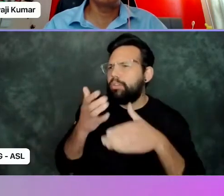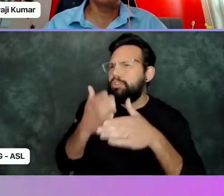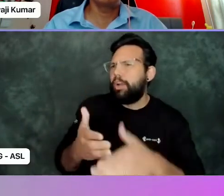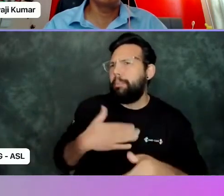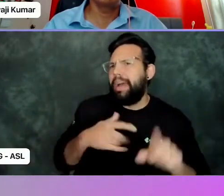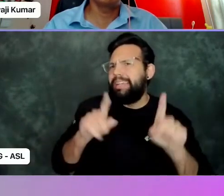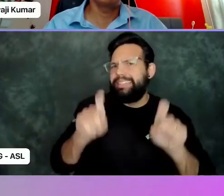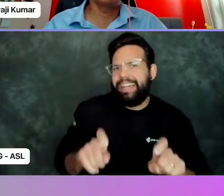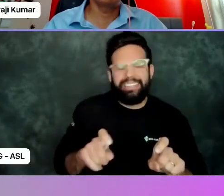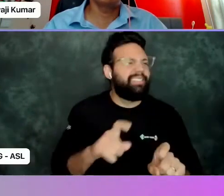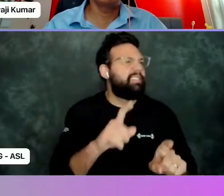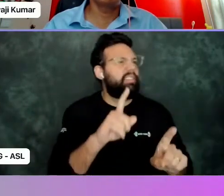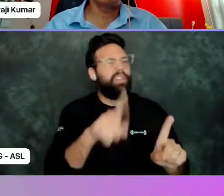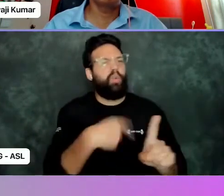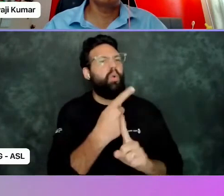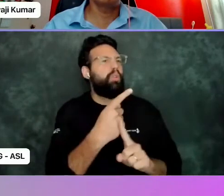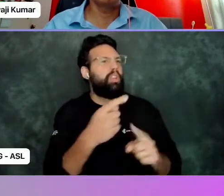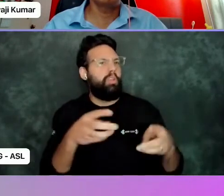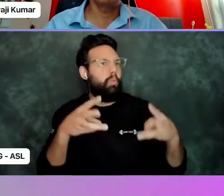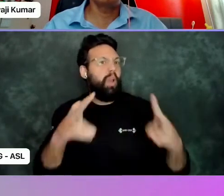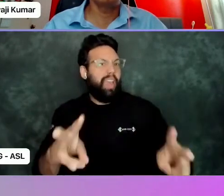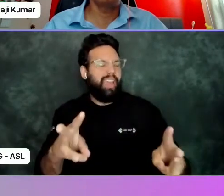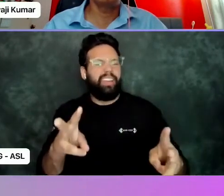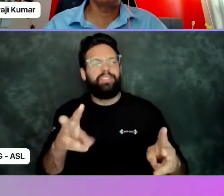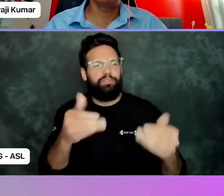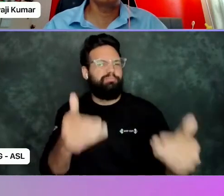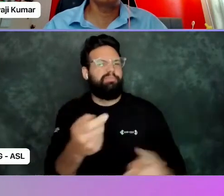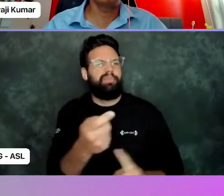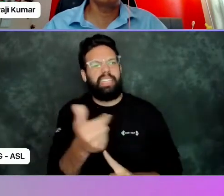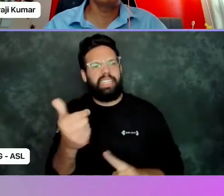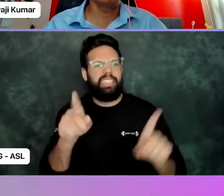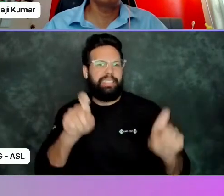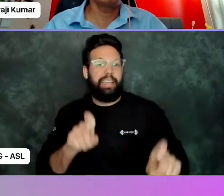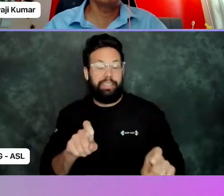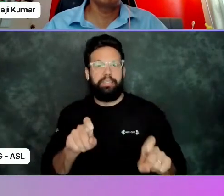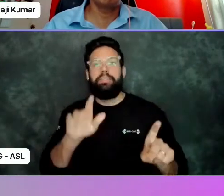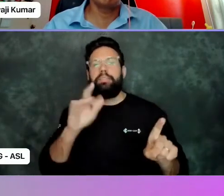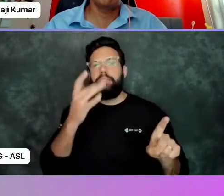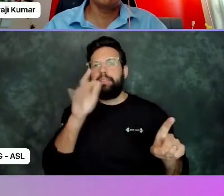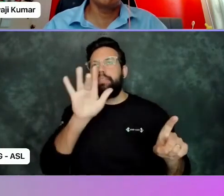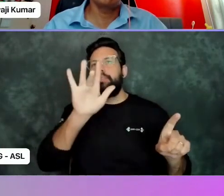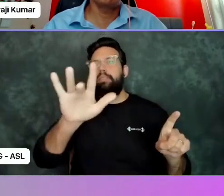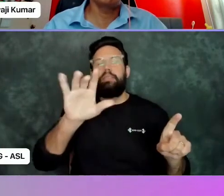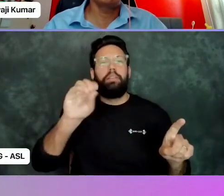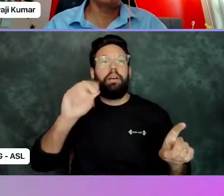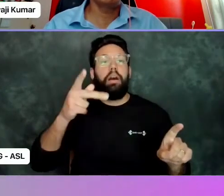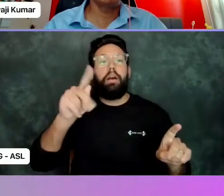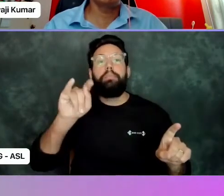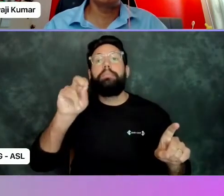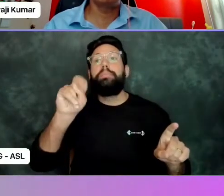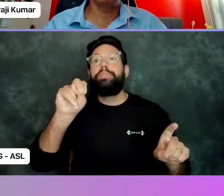is to delete your saved test. So in the extension, if you go to the options menu, you can actually delete that test to unshare it,